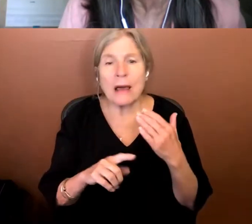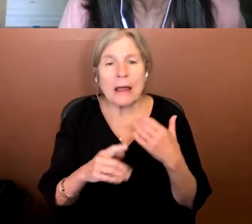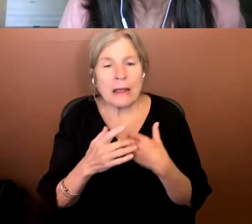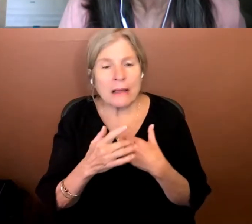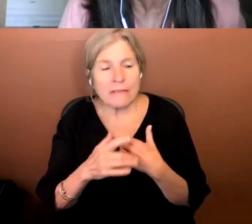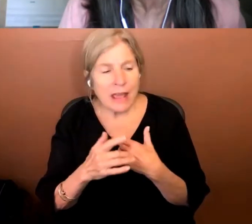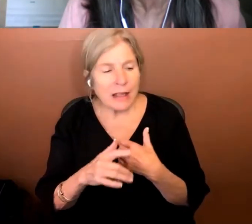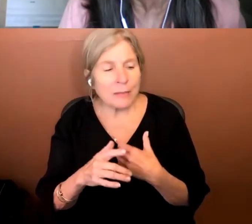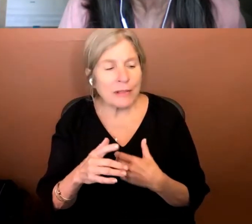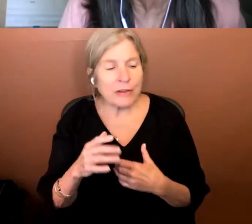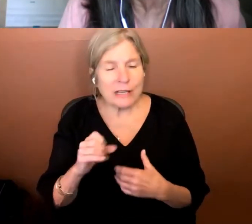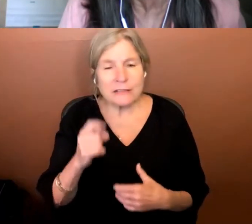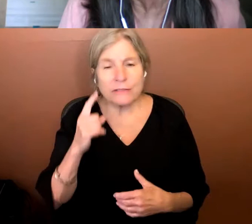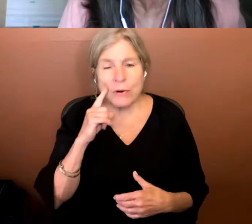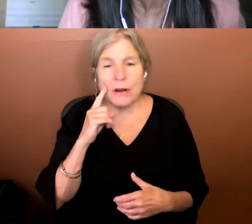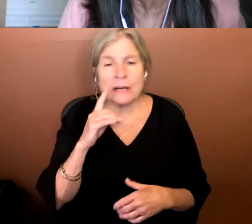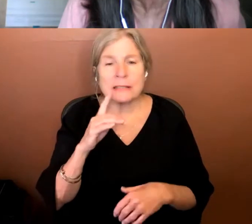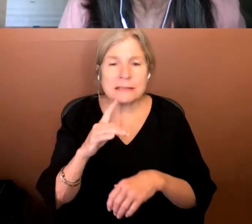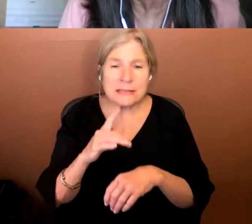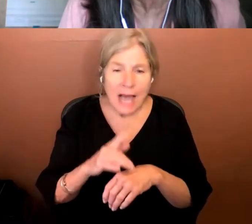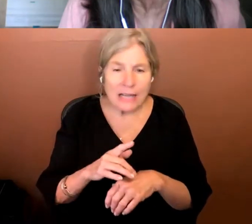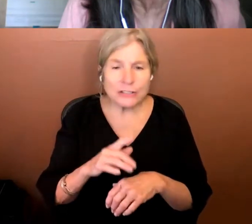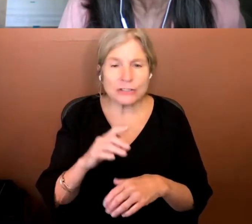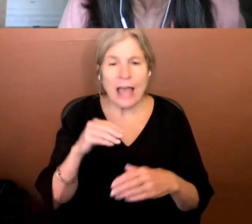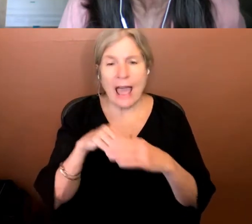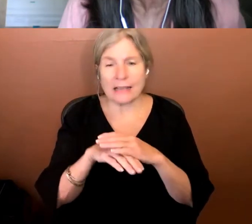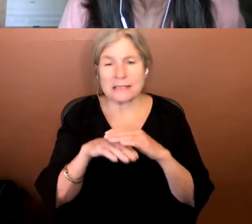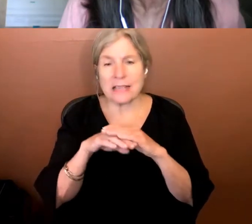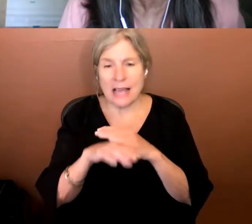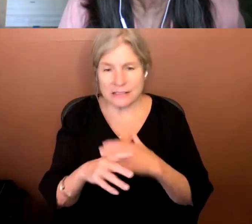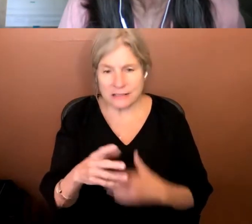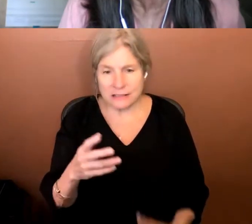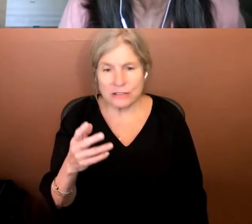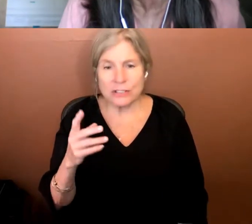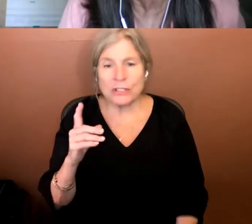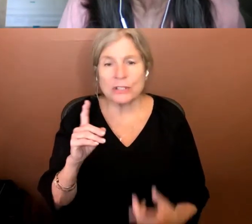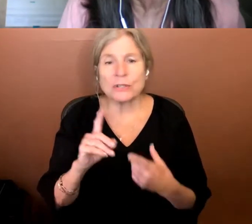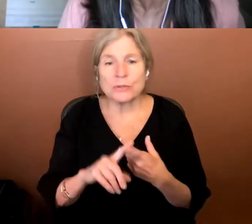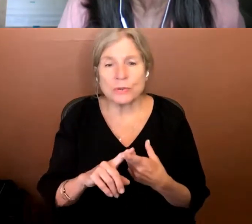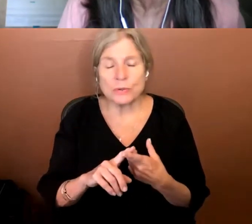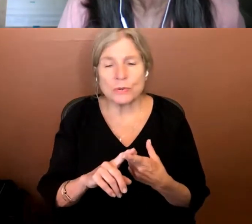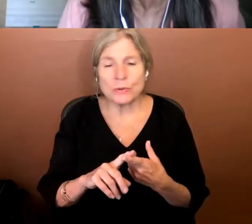What availability to touch access to visual arts. That